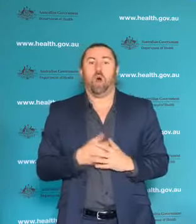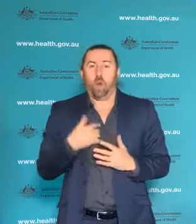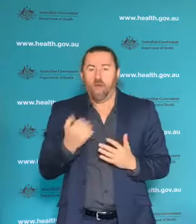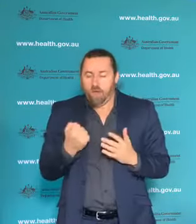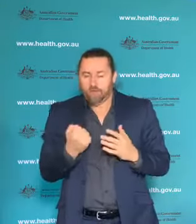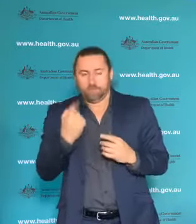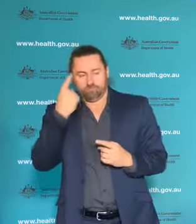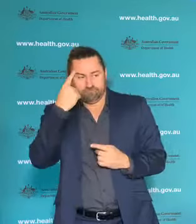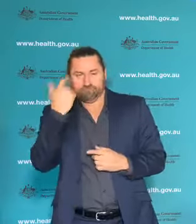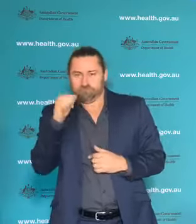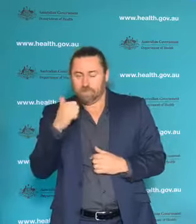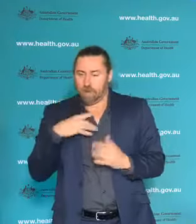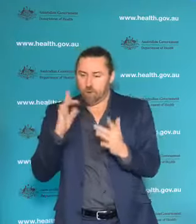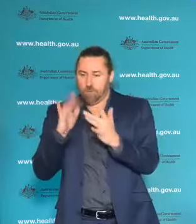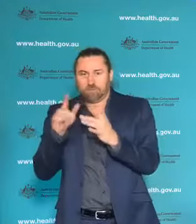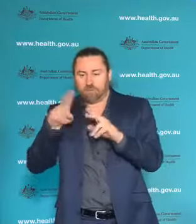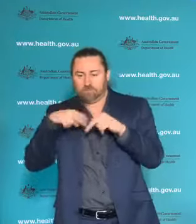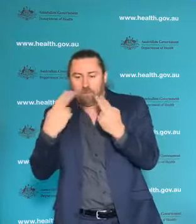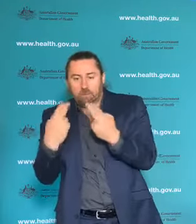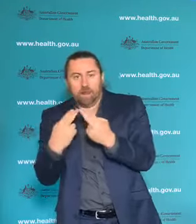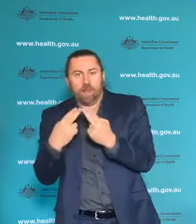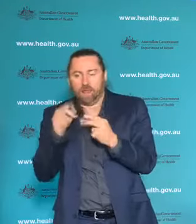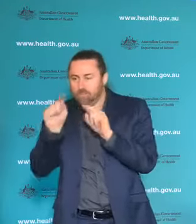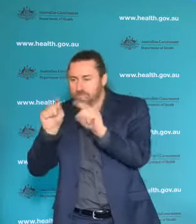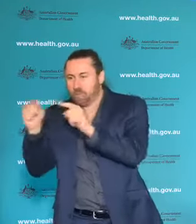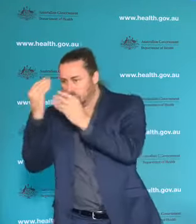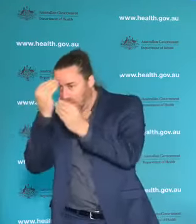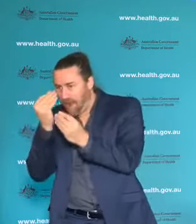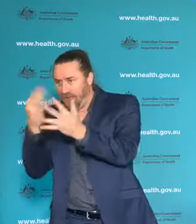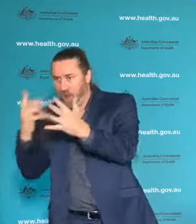of residents in many of these aged care facilities, we've seen